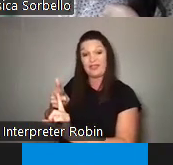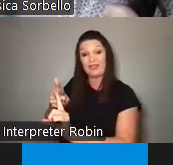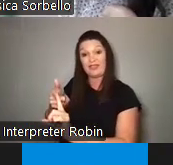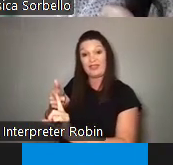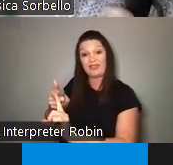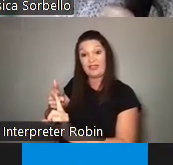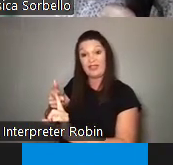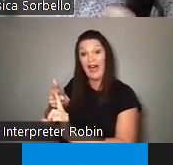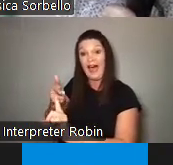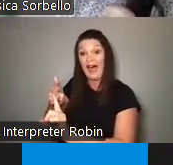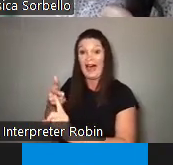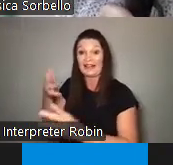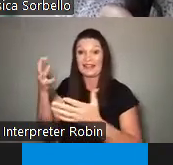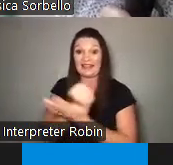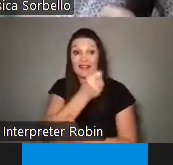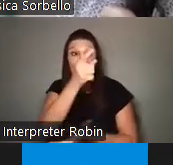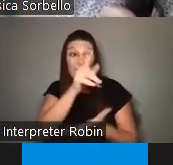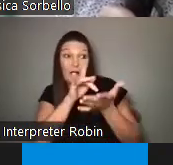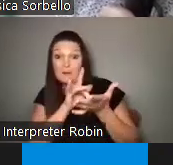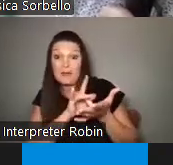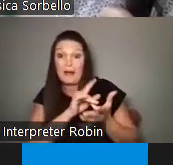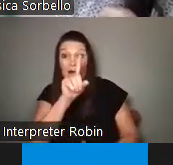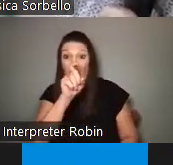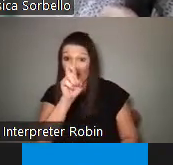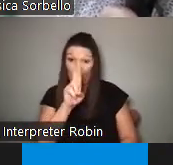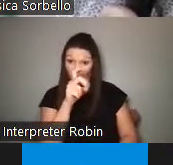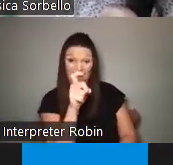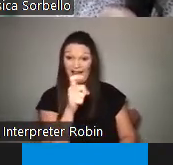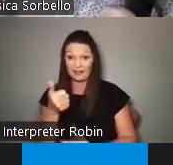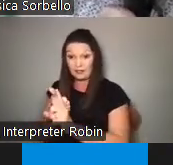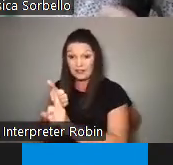that being laced with fentanyl is extremely high. This is where we start to recognize what it means